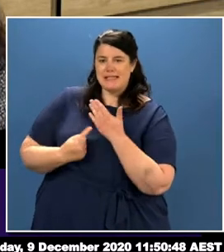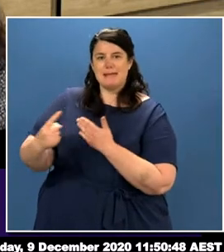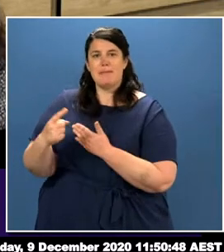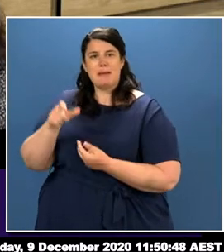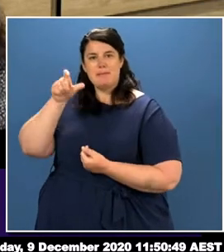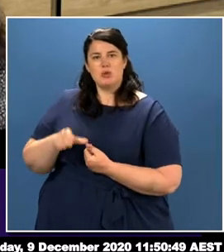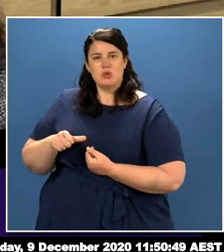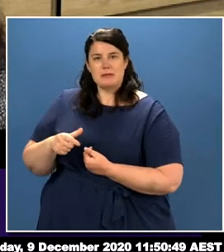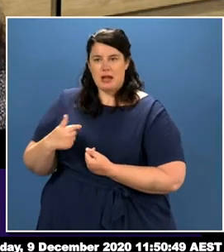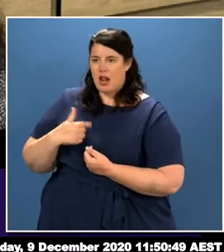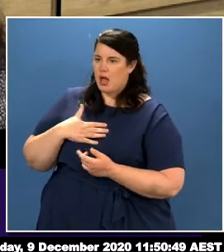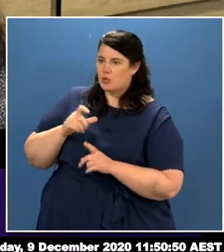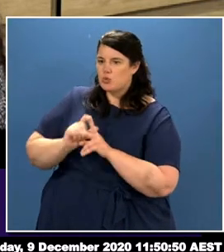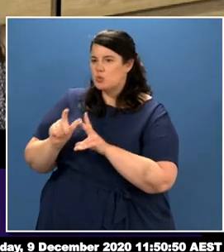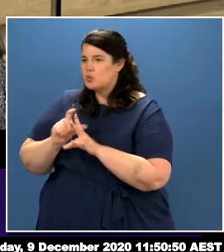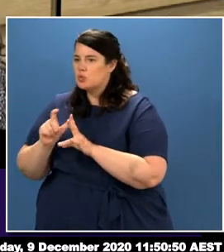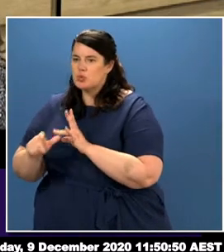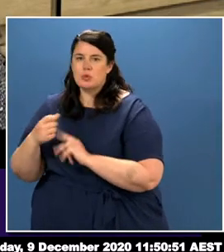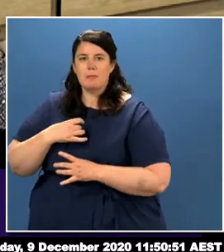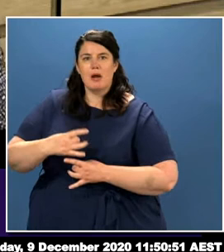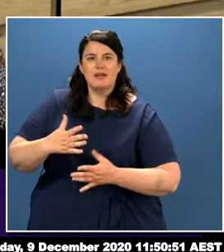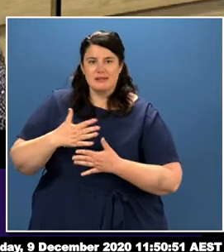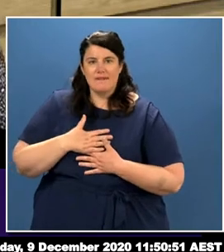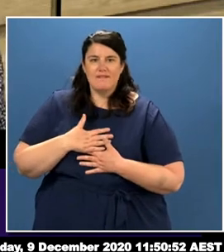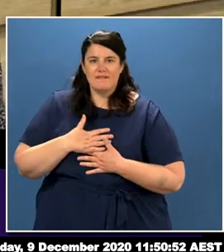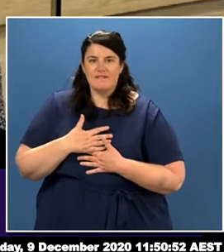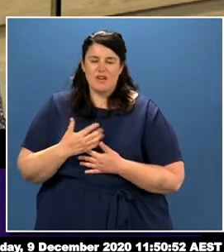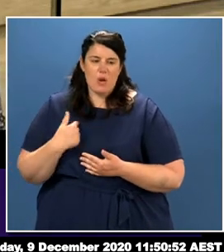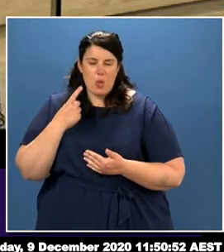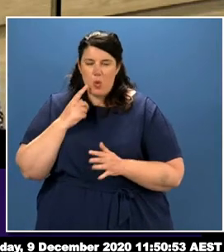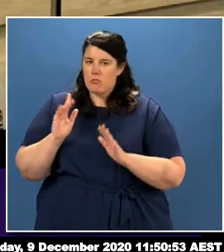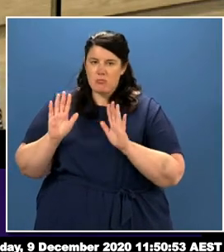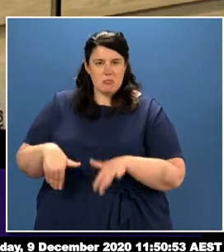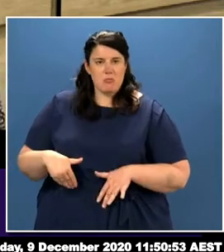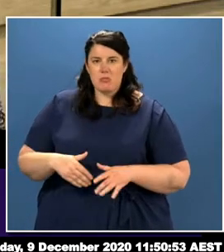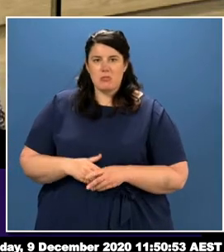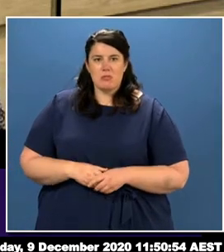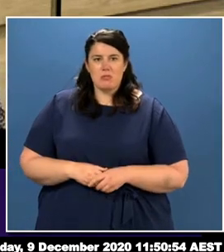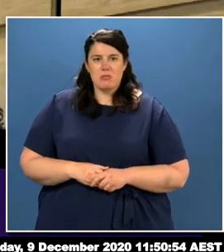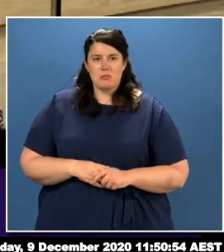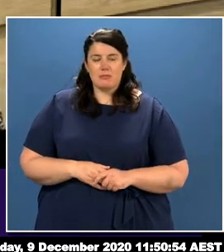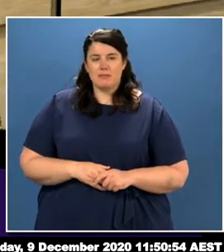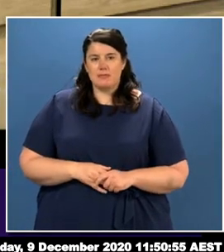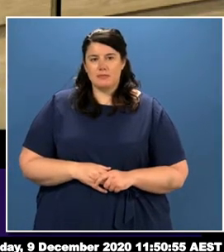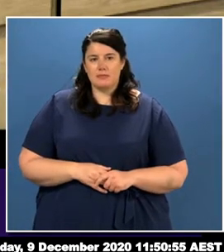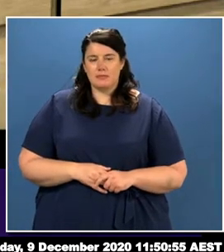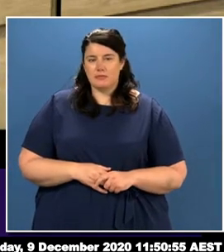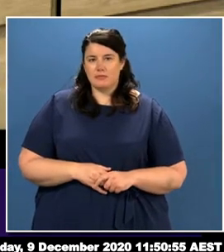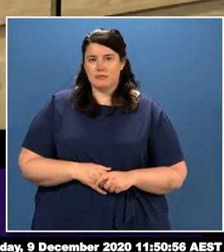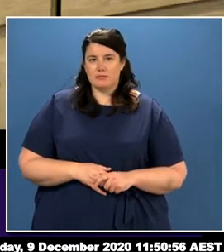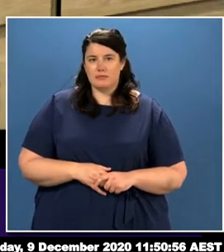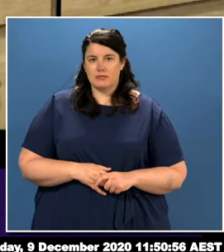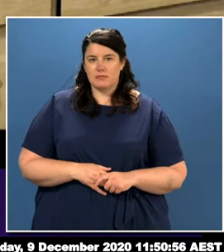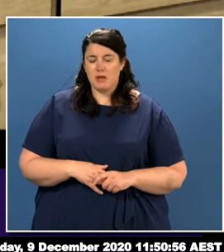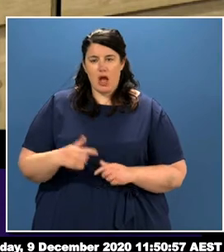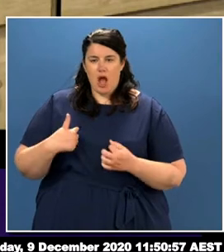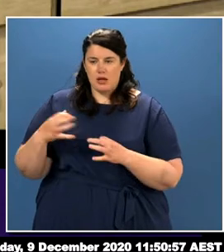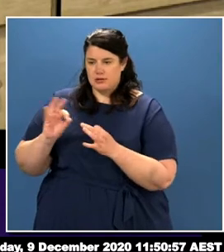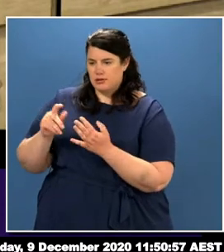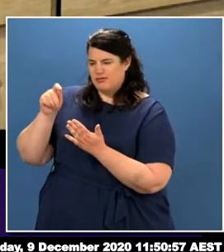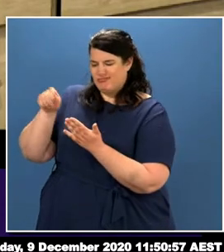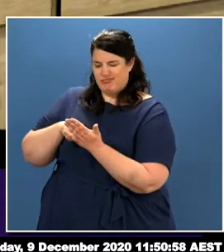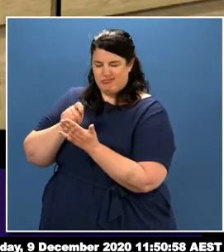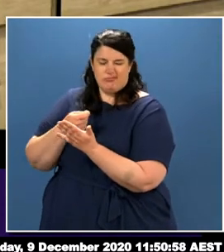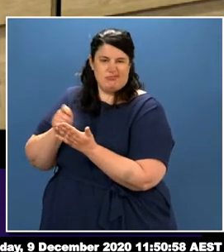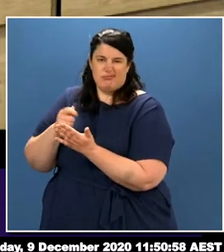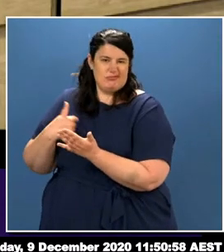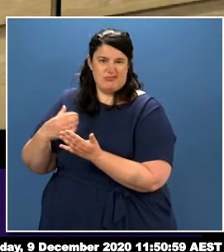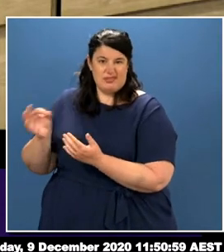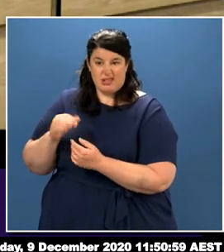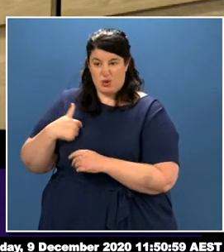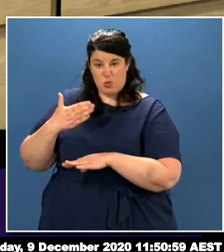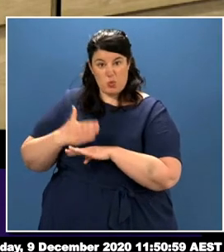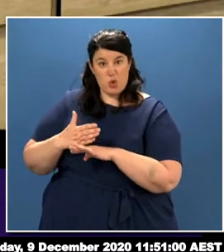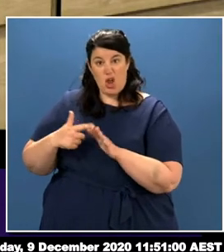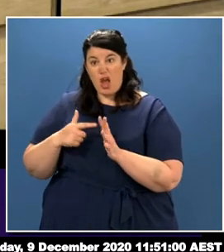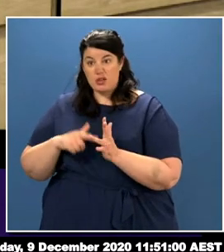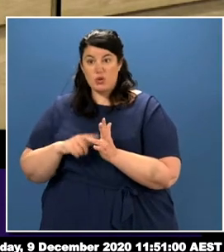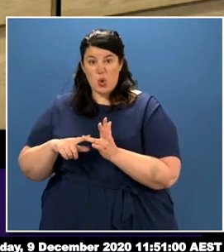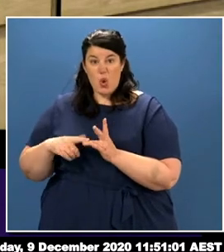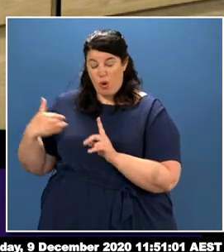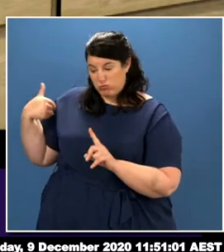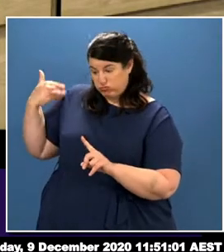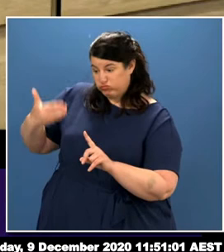So I can do this, because I've been in the ATO for quite a number of